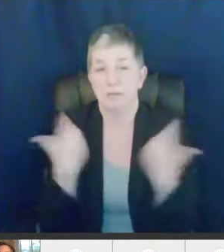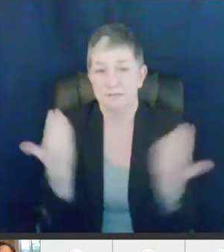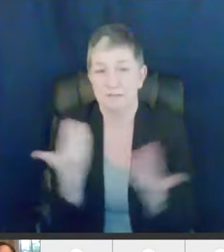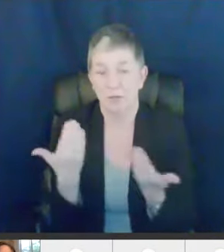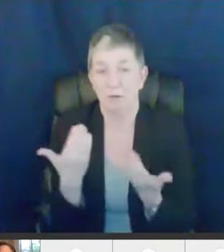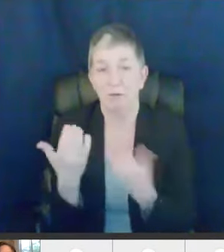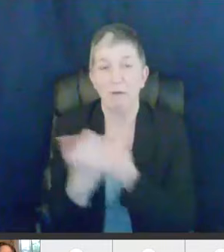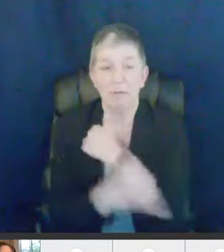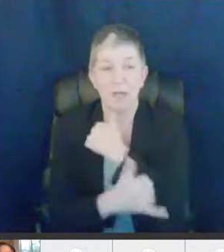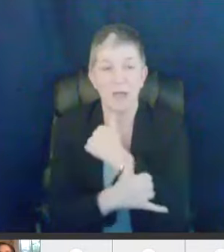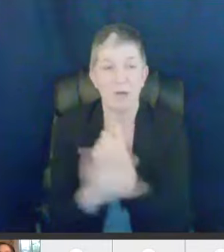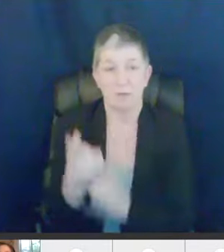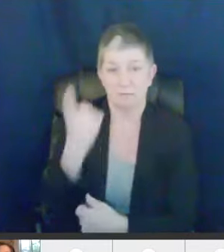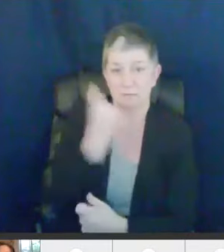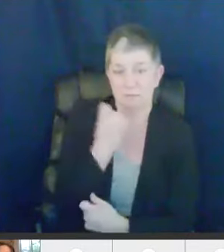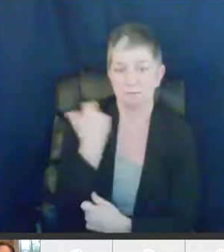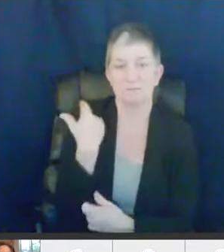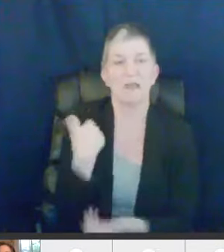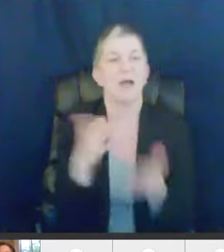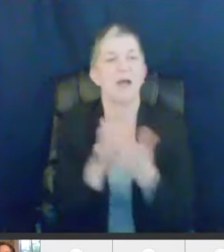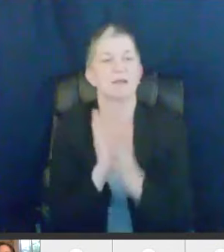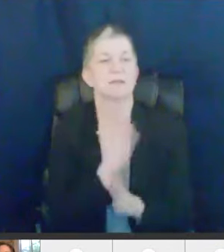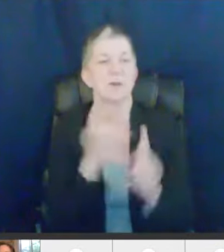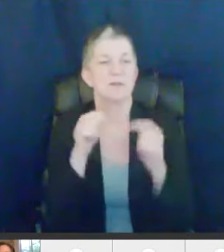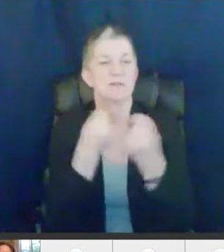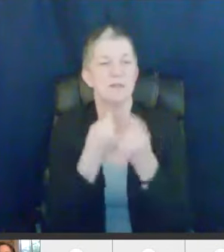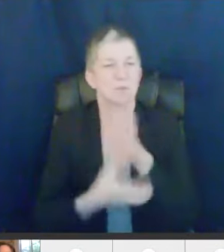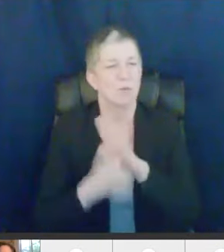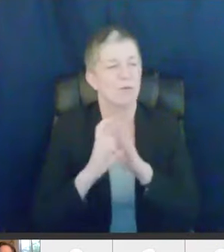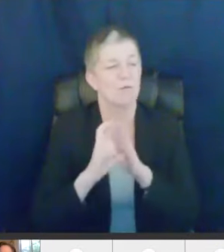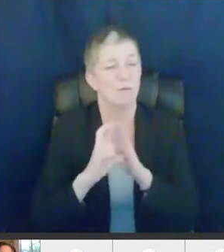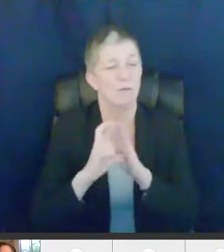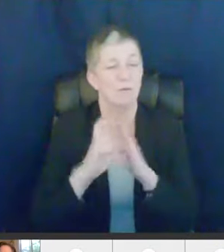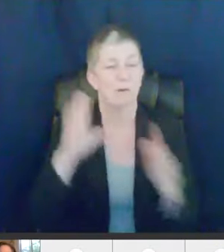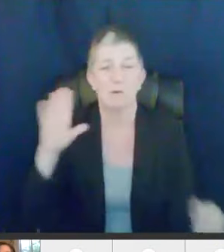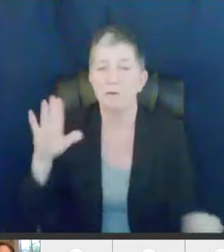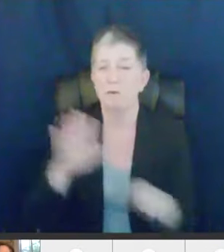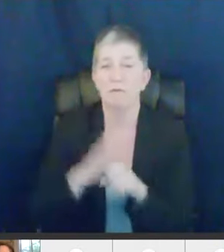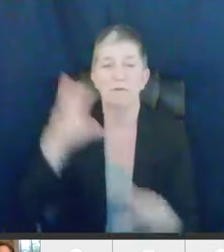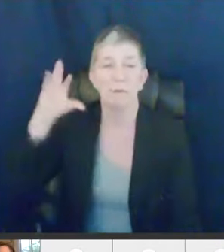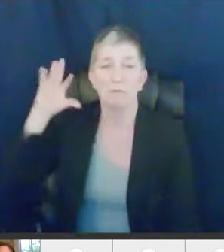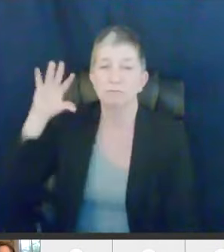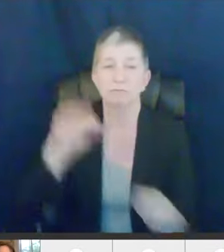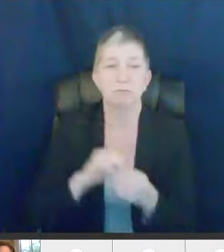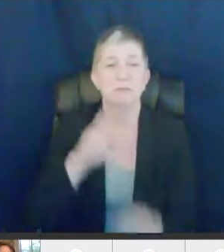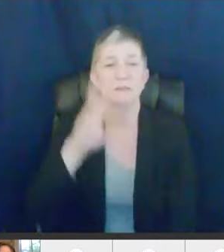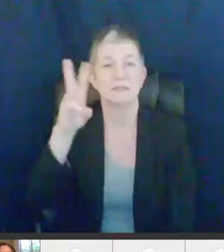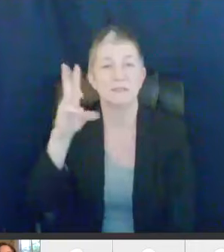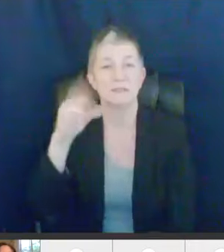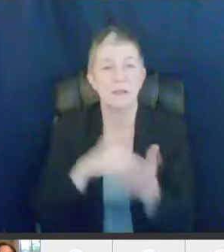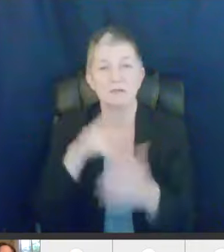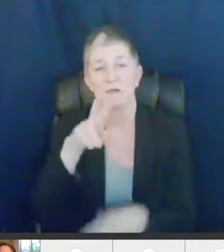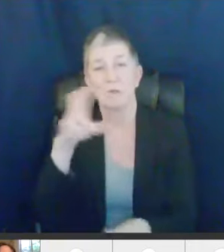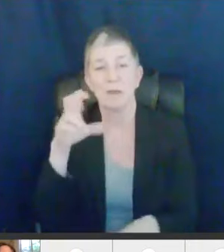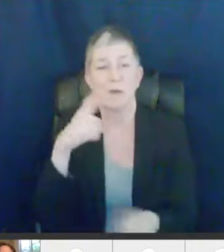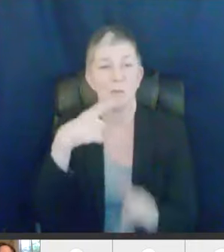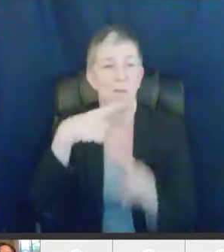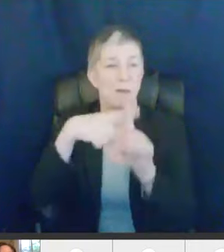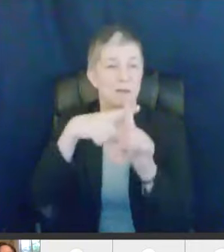review our entire list of over 6,300 positive cases as a result we have